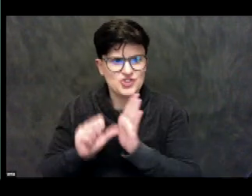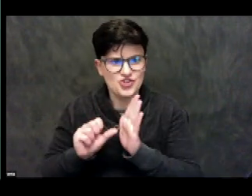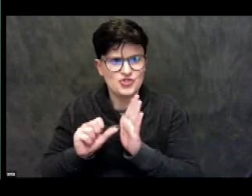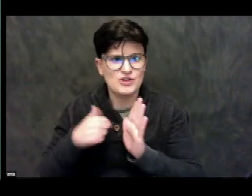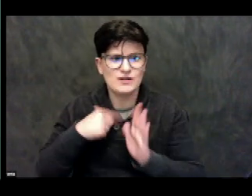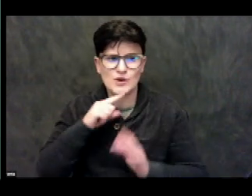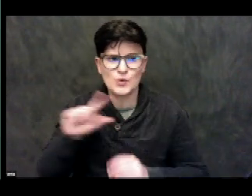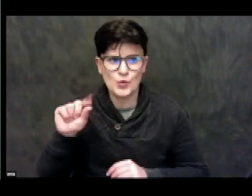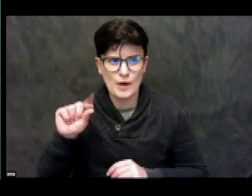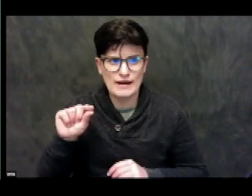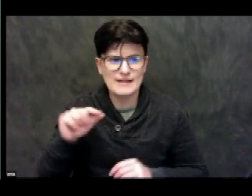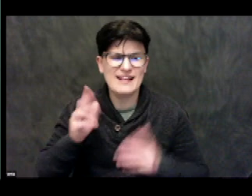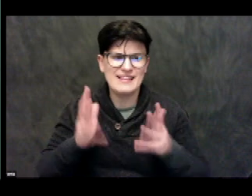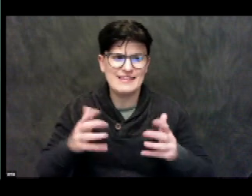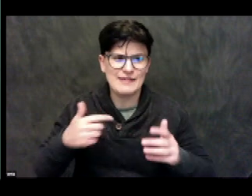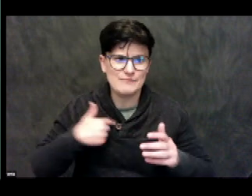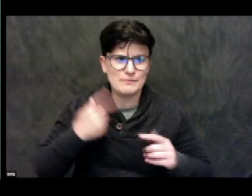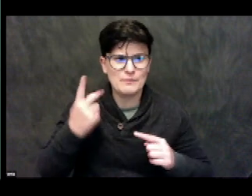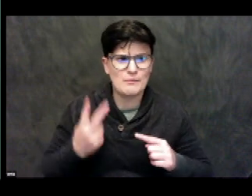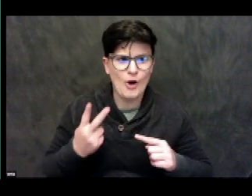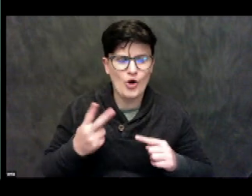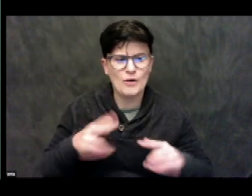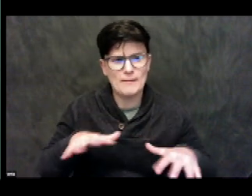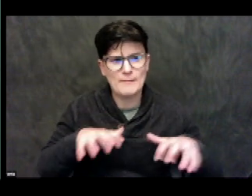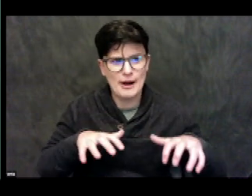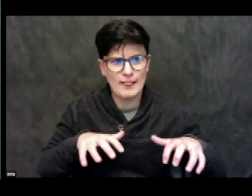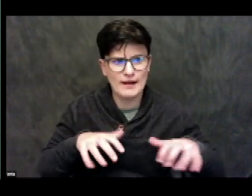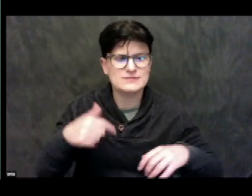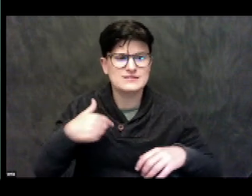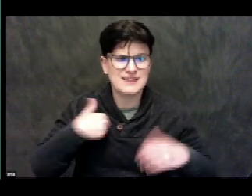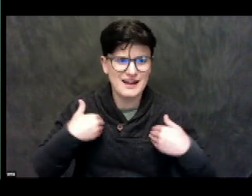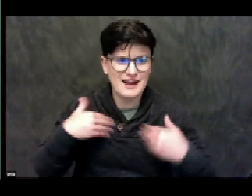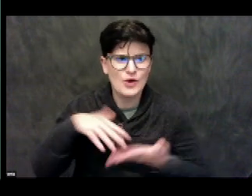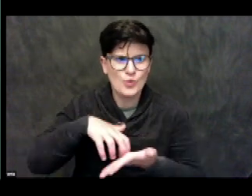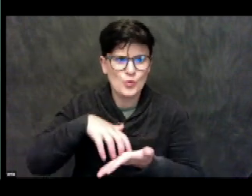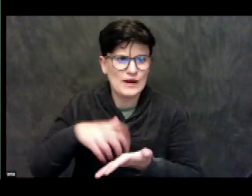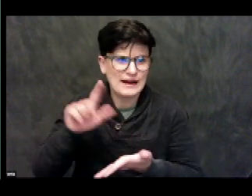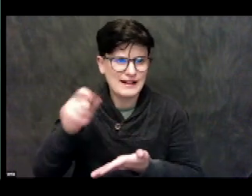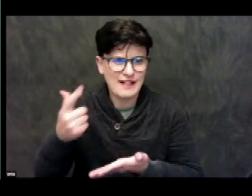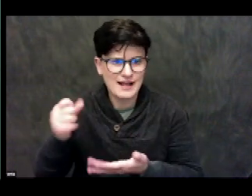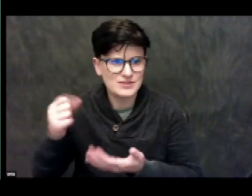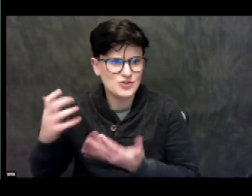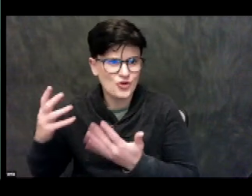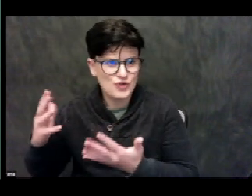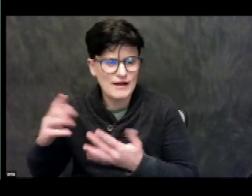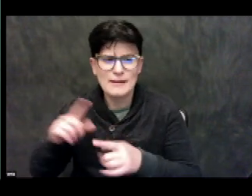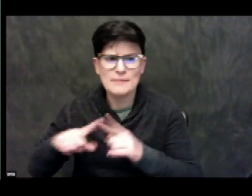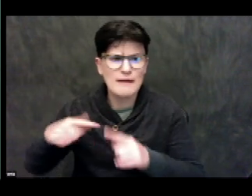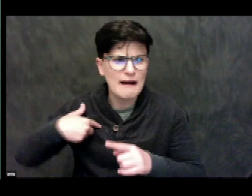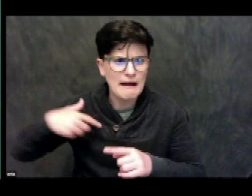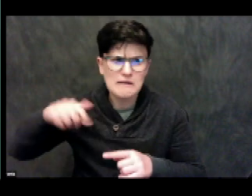I already had weakness in my legs, but I never, um, required the use of a wheelchair until then.